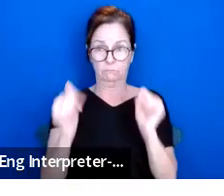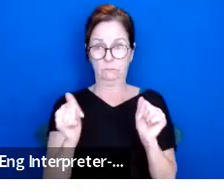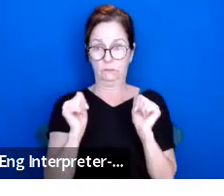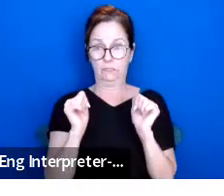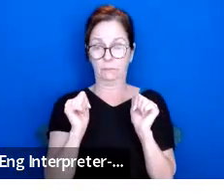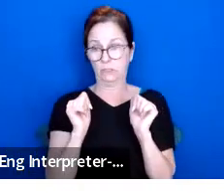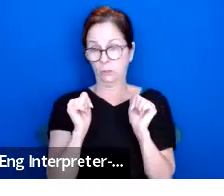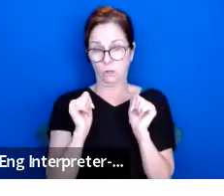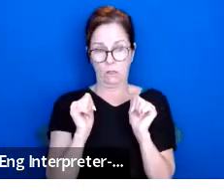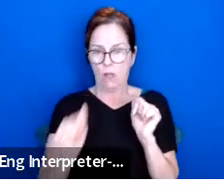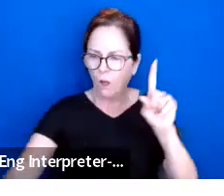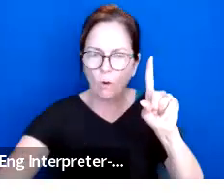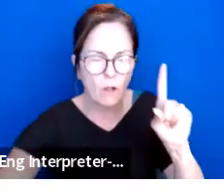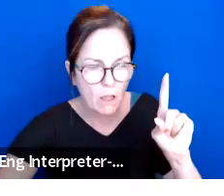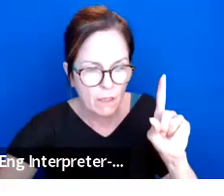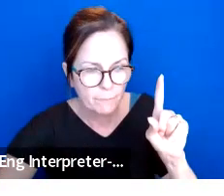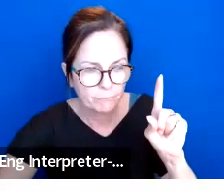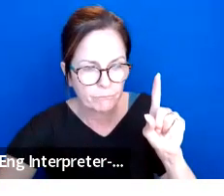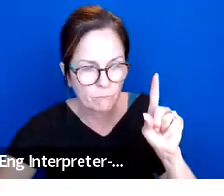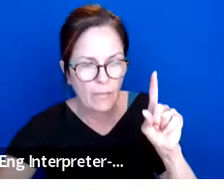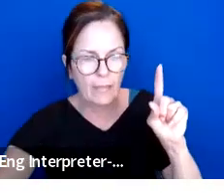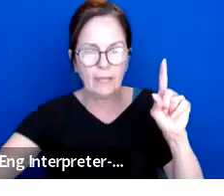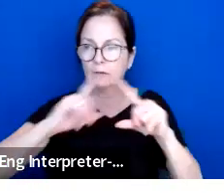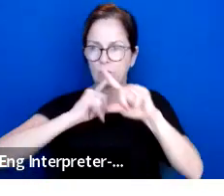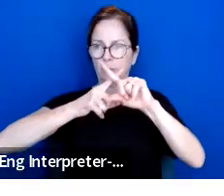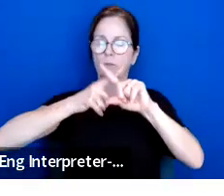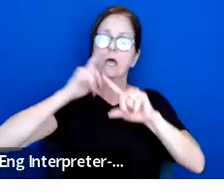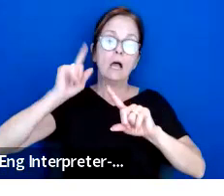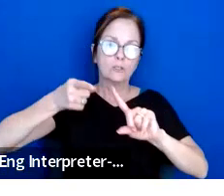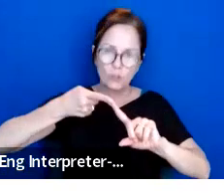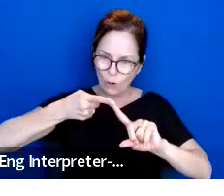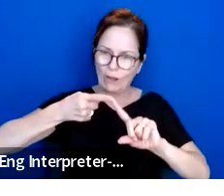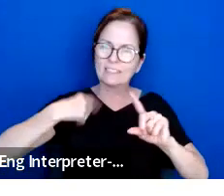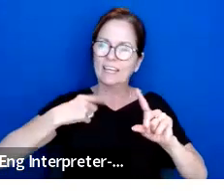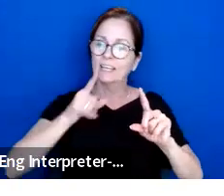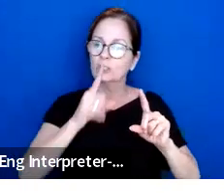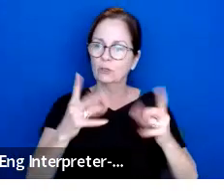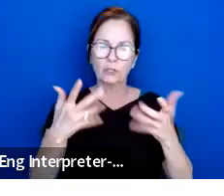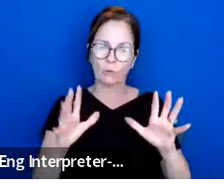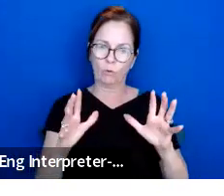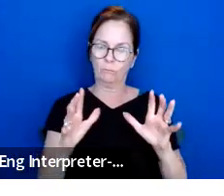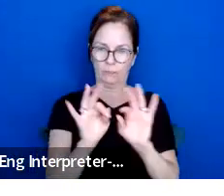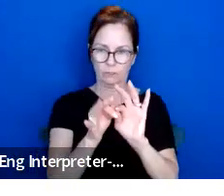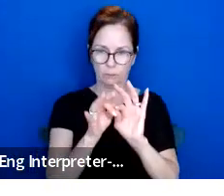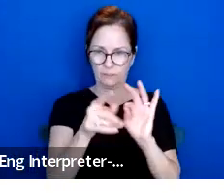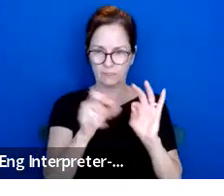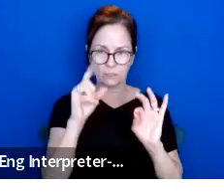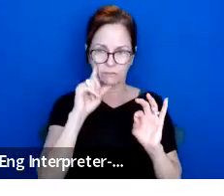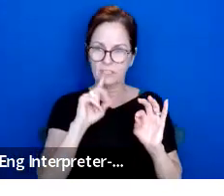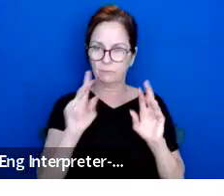Great. And I was on mute. So I was saying that you sure you don't want me to interpret this?